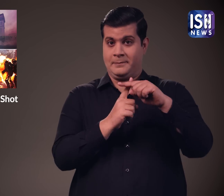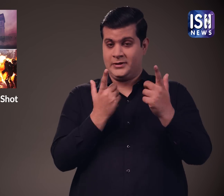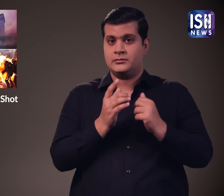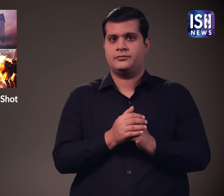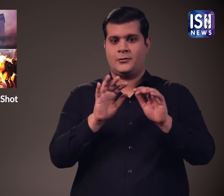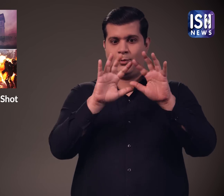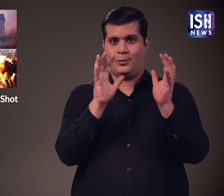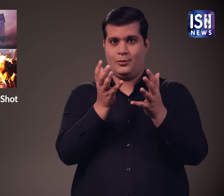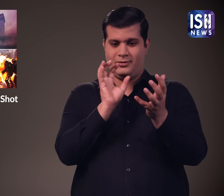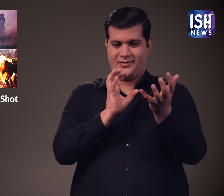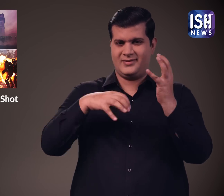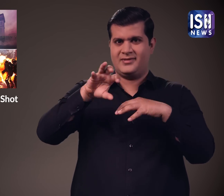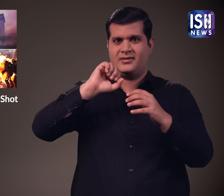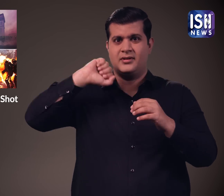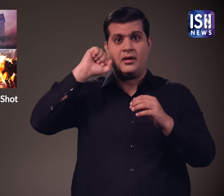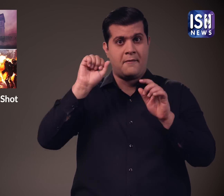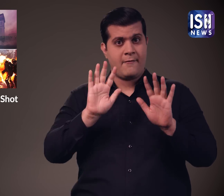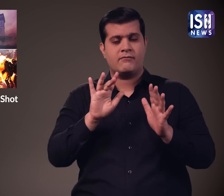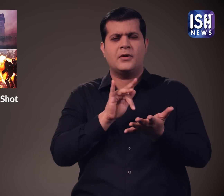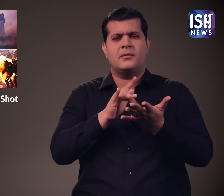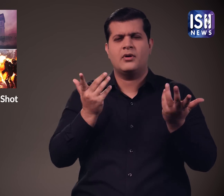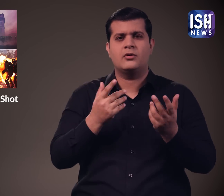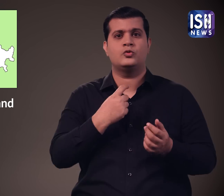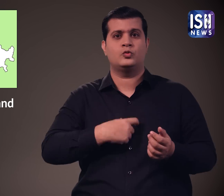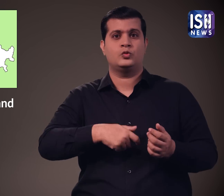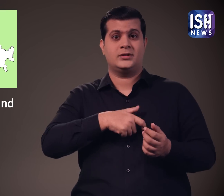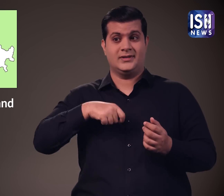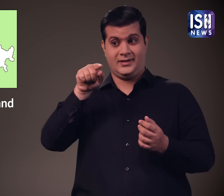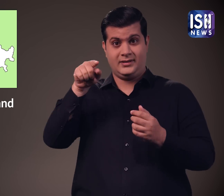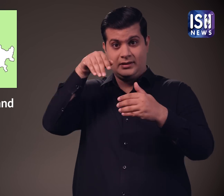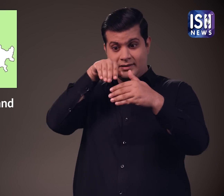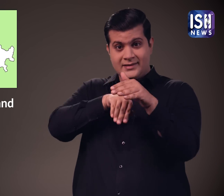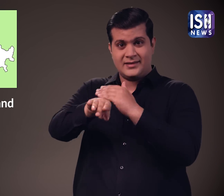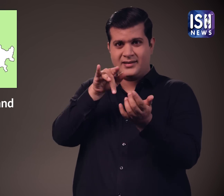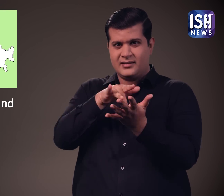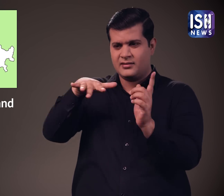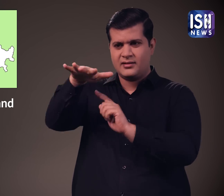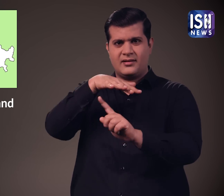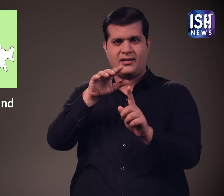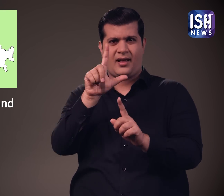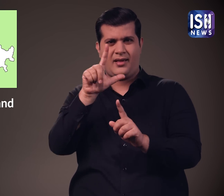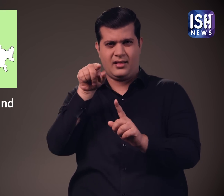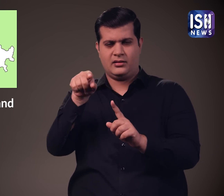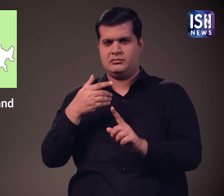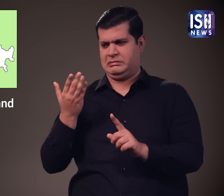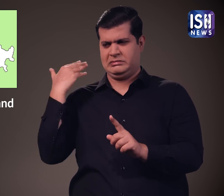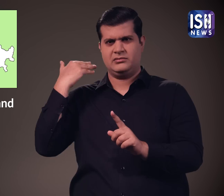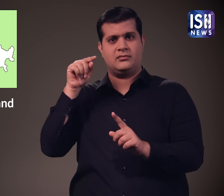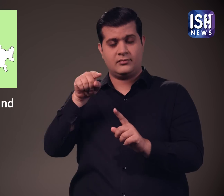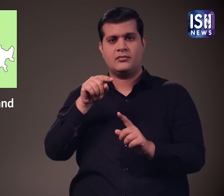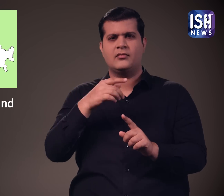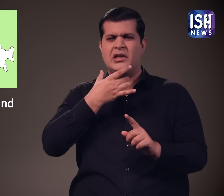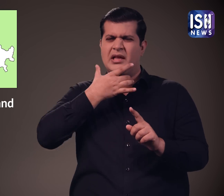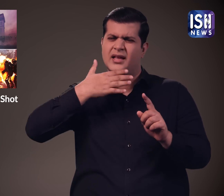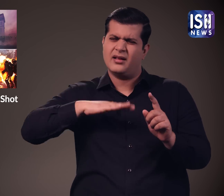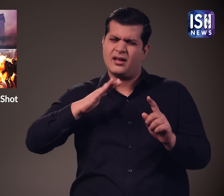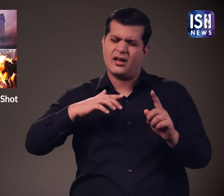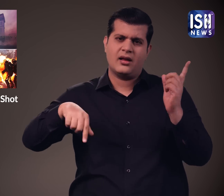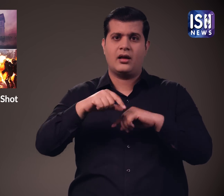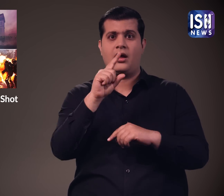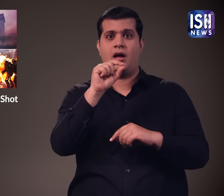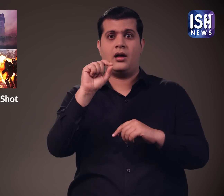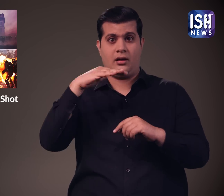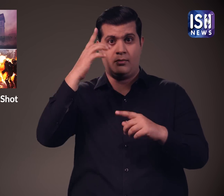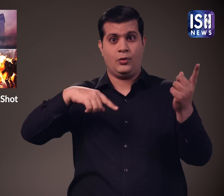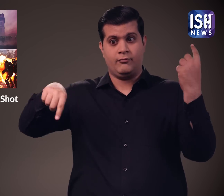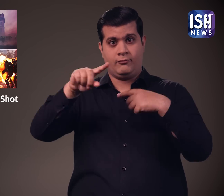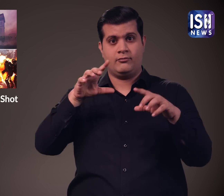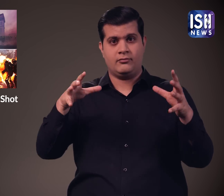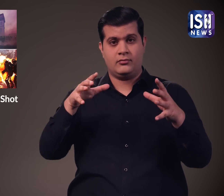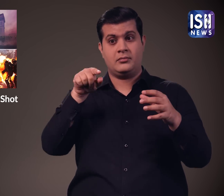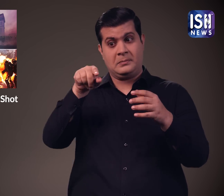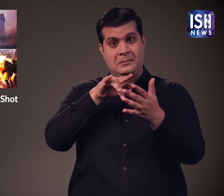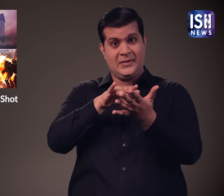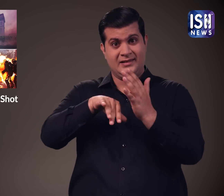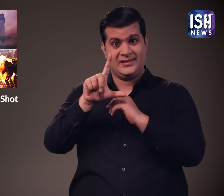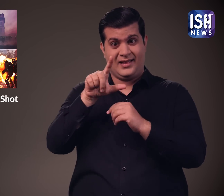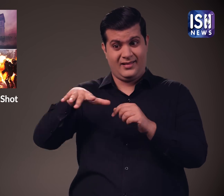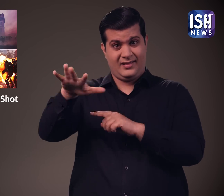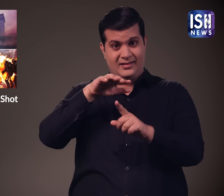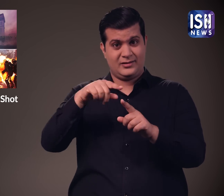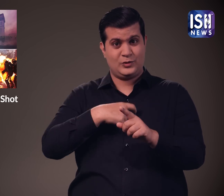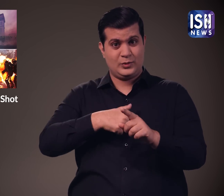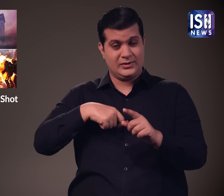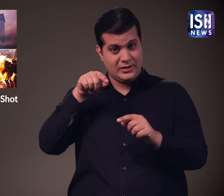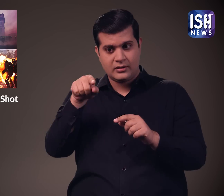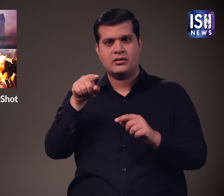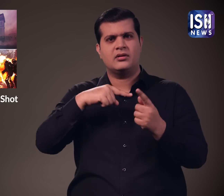Around 100 mostly young protesters gathered in the centre of Lausanne, Switzerland.